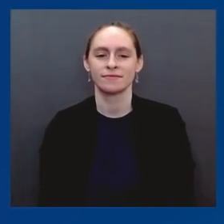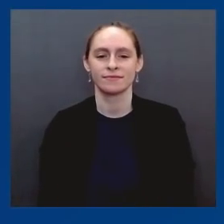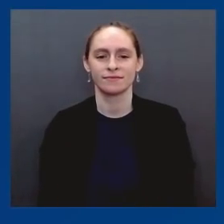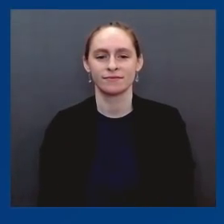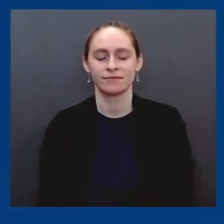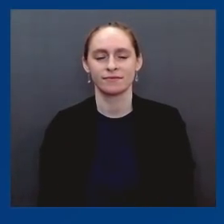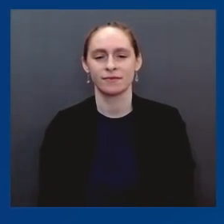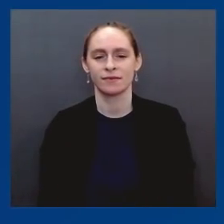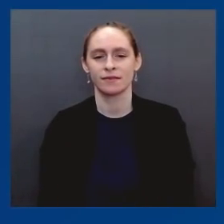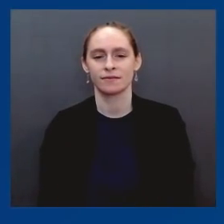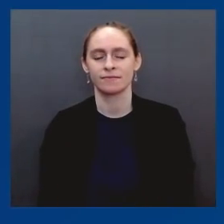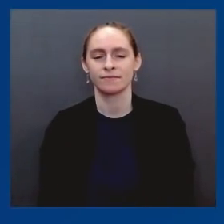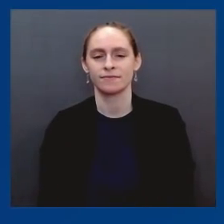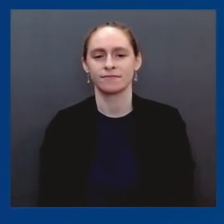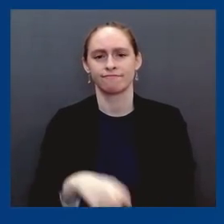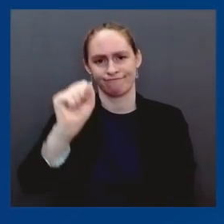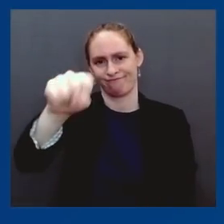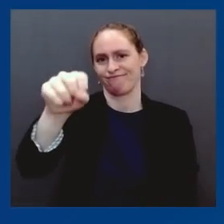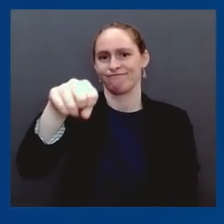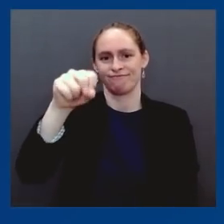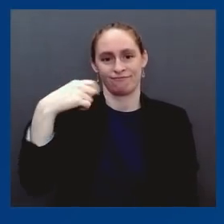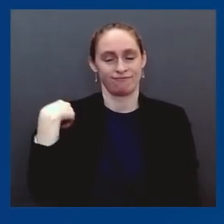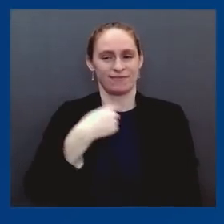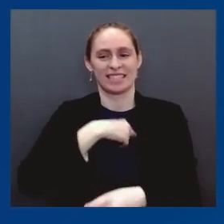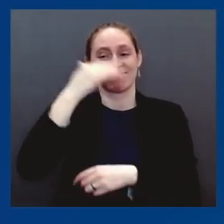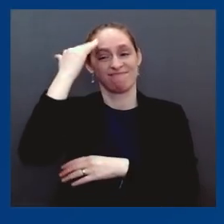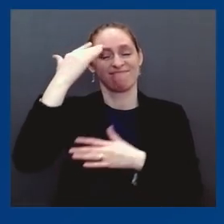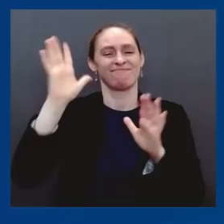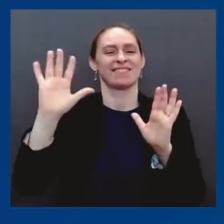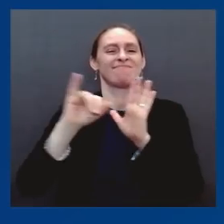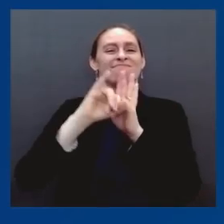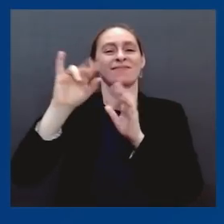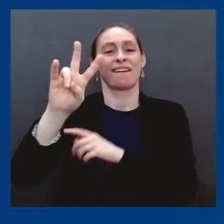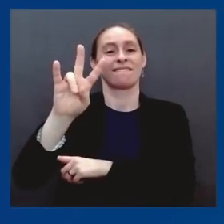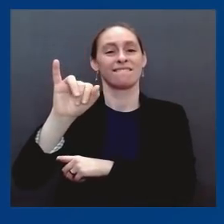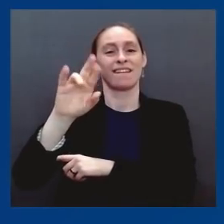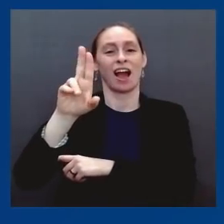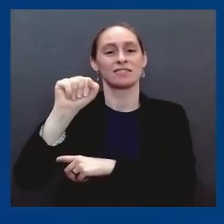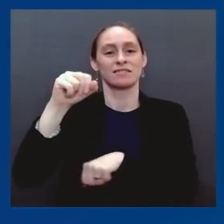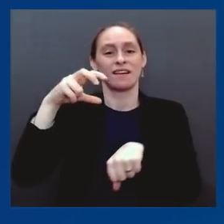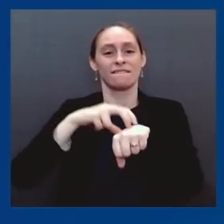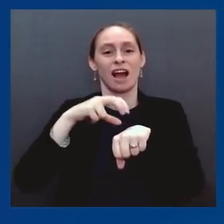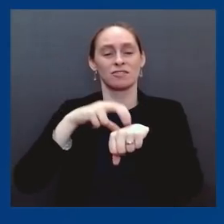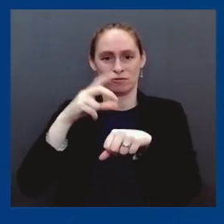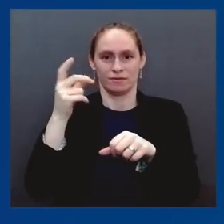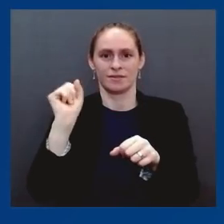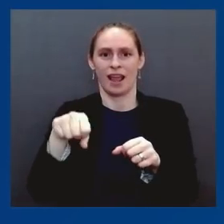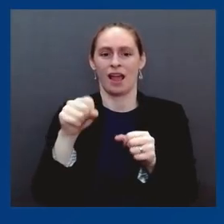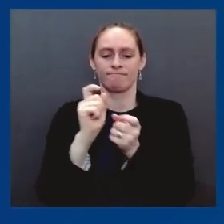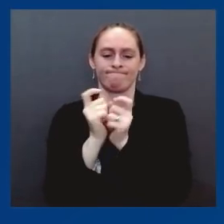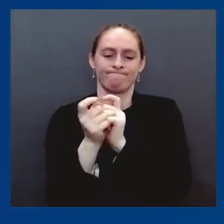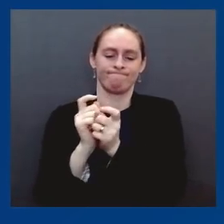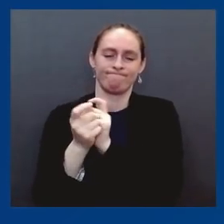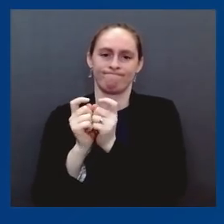And it is in that context that, last week, CDC updated our isolation and quarantine guidance for healthcare workers